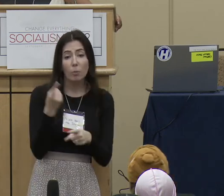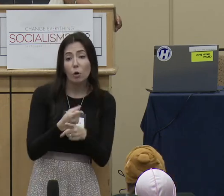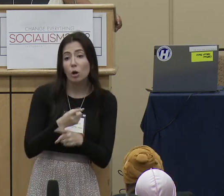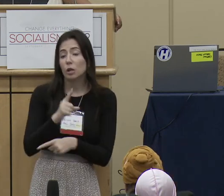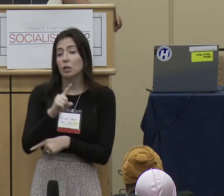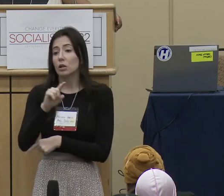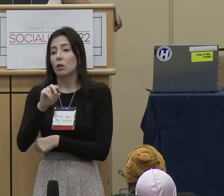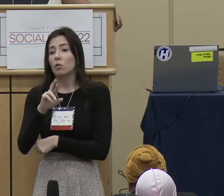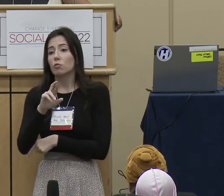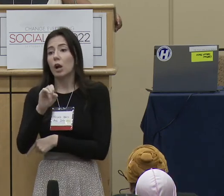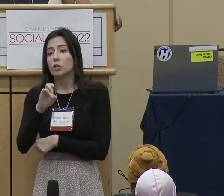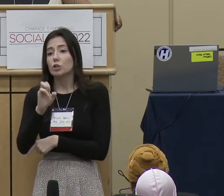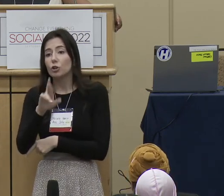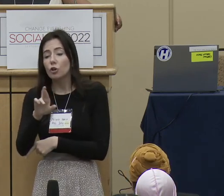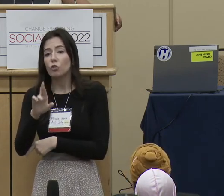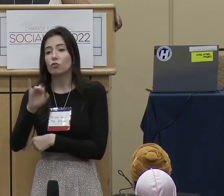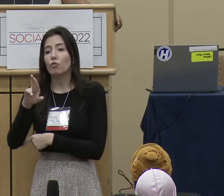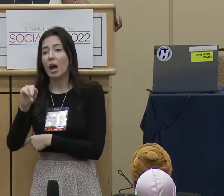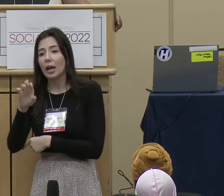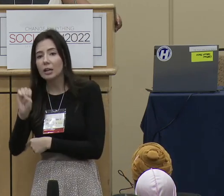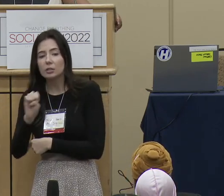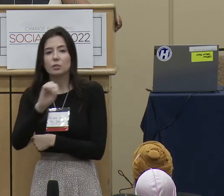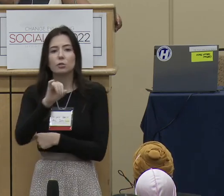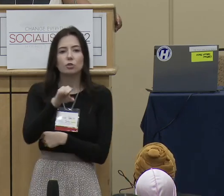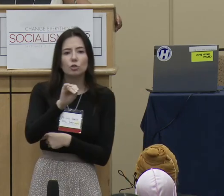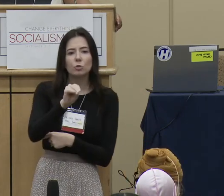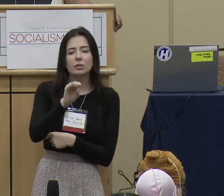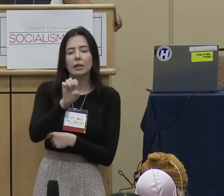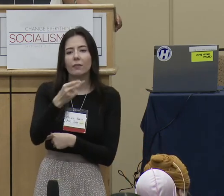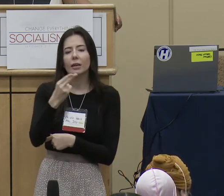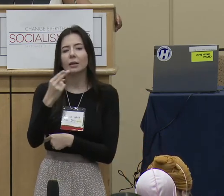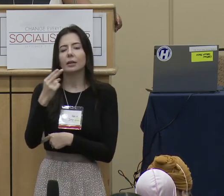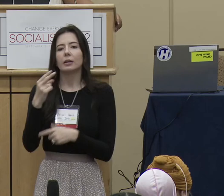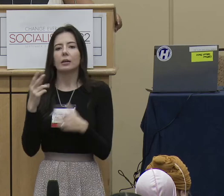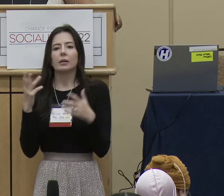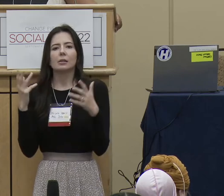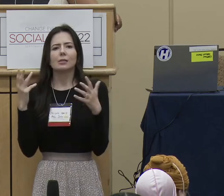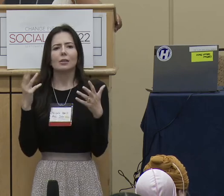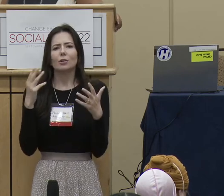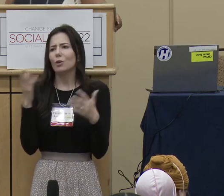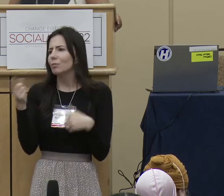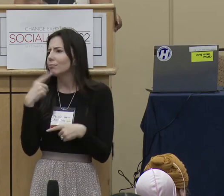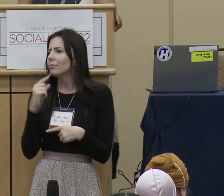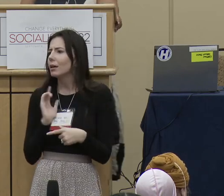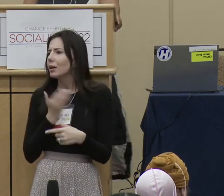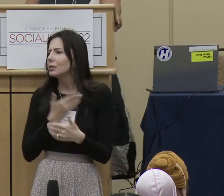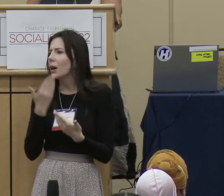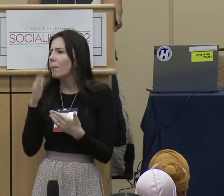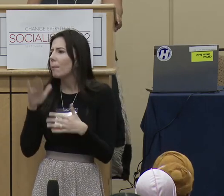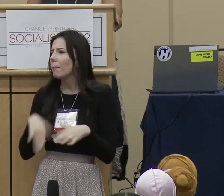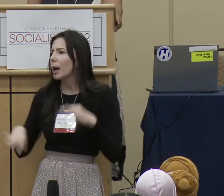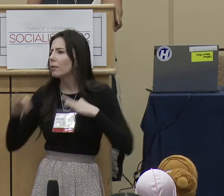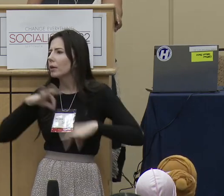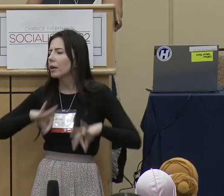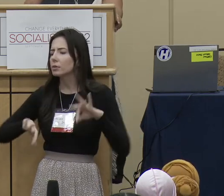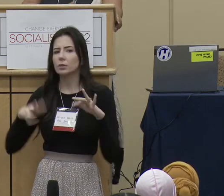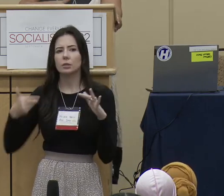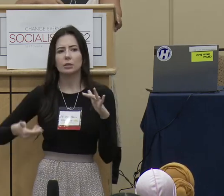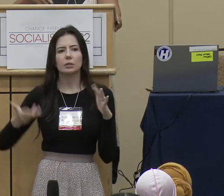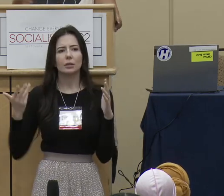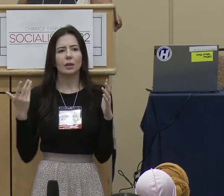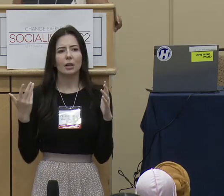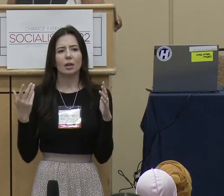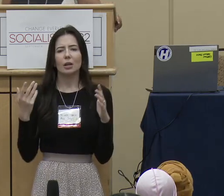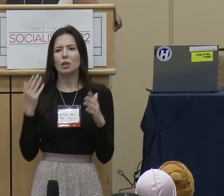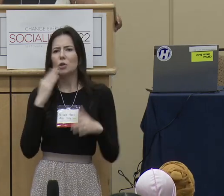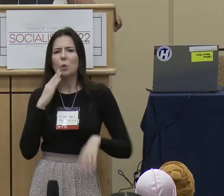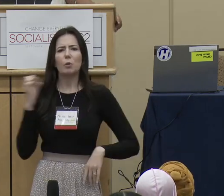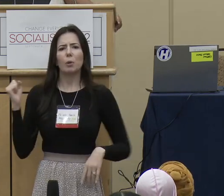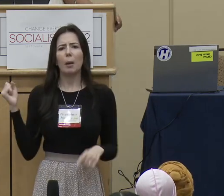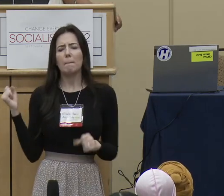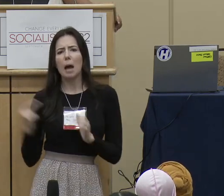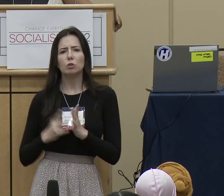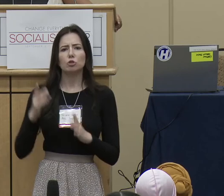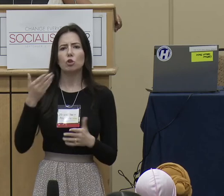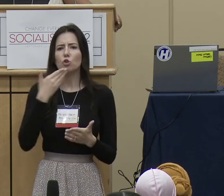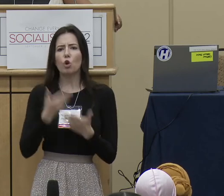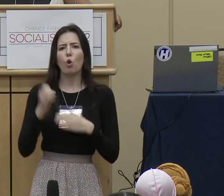a problem. Robert Risch, Joseph stig Stiglits and these guys